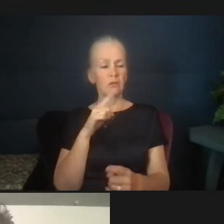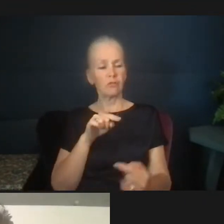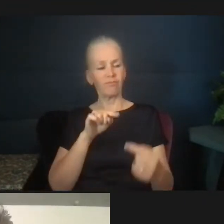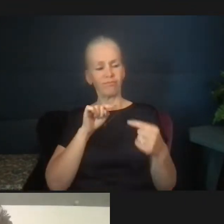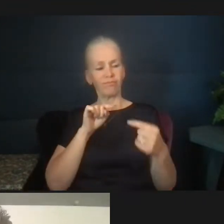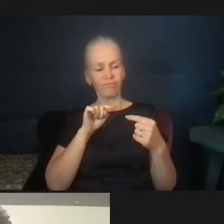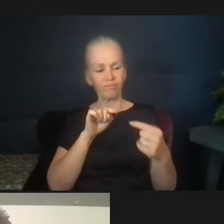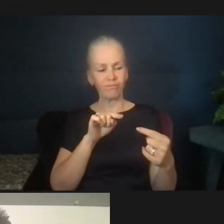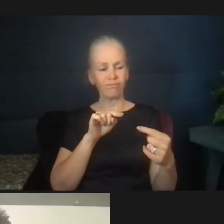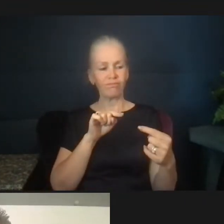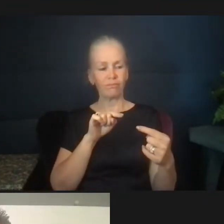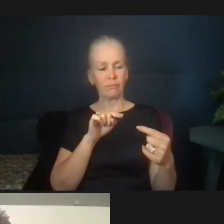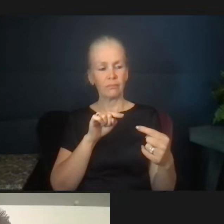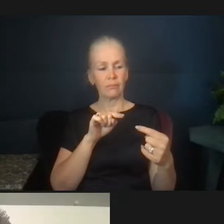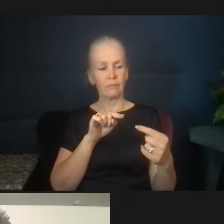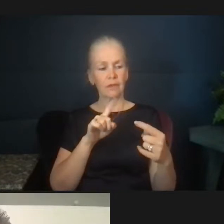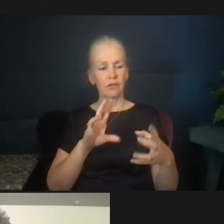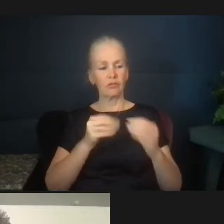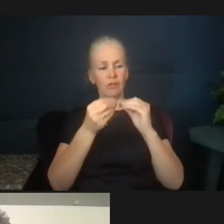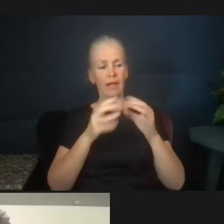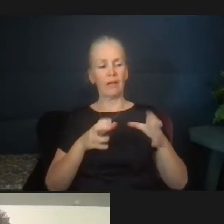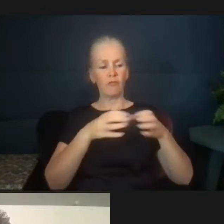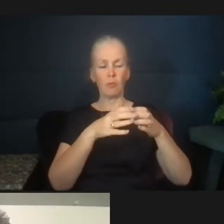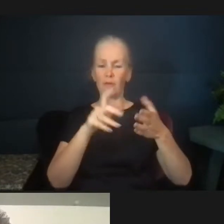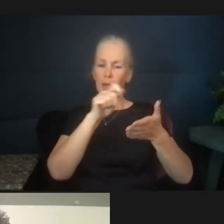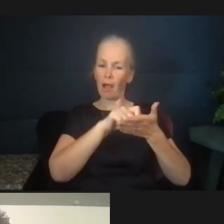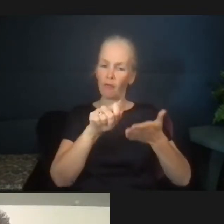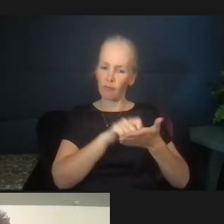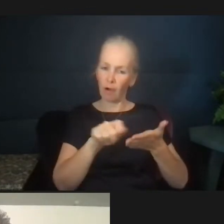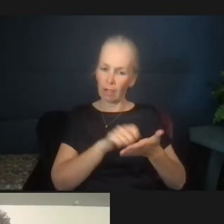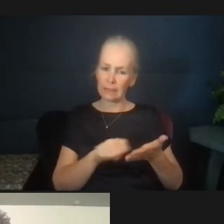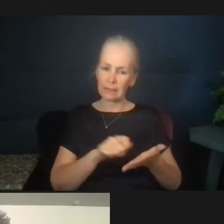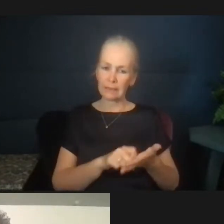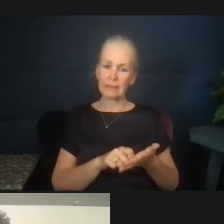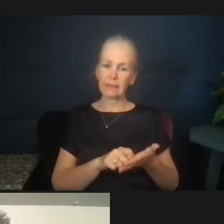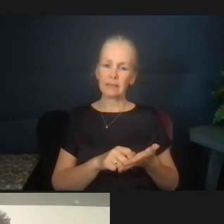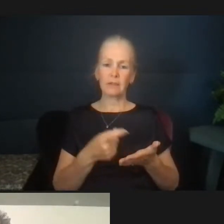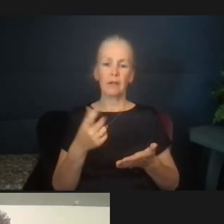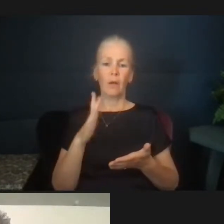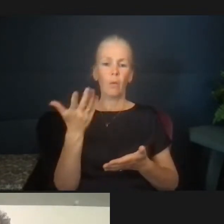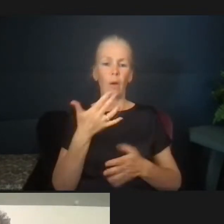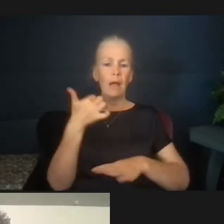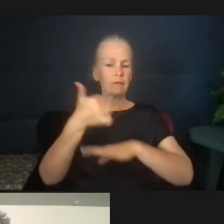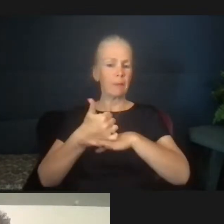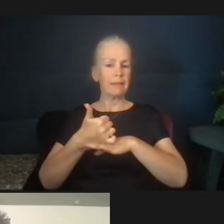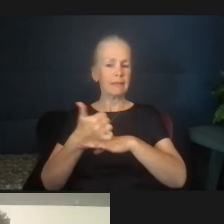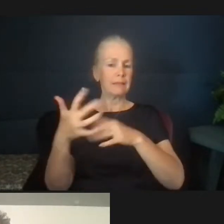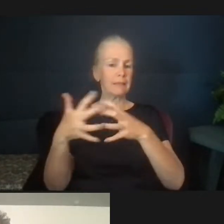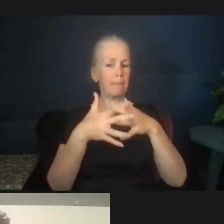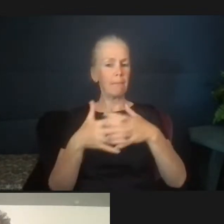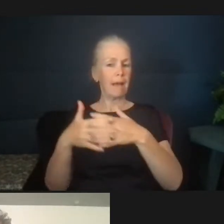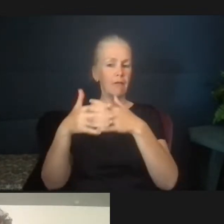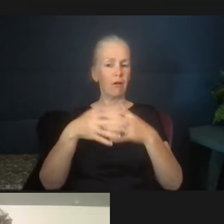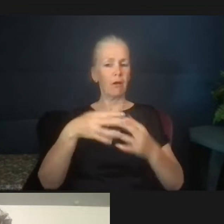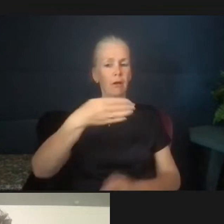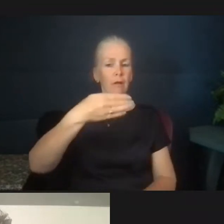subsequent movements and writings, mainly in America during the 1970s, black woman produced